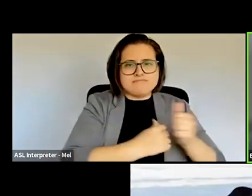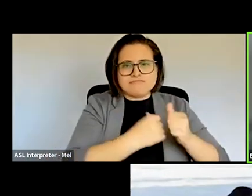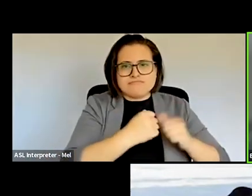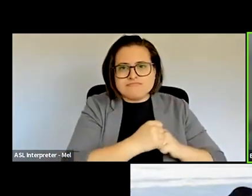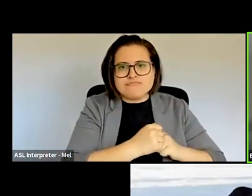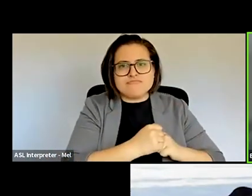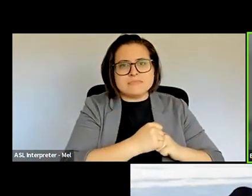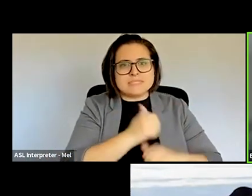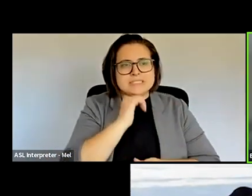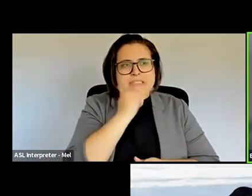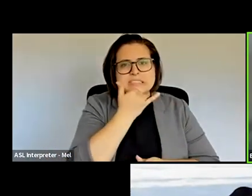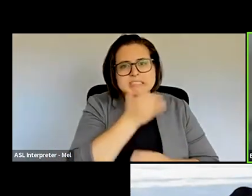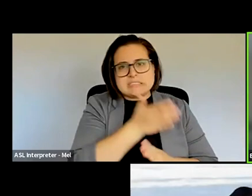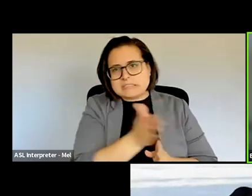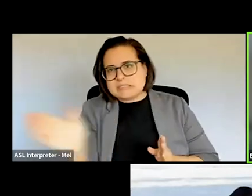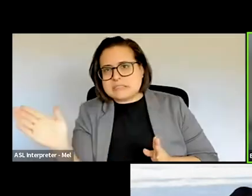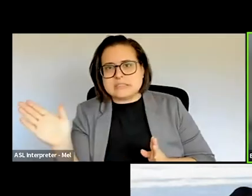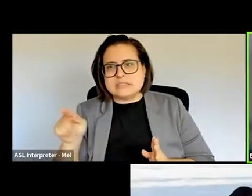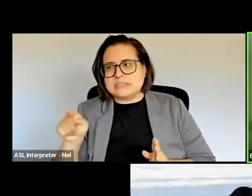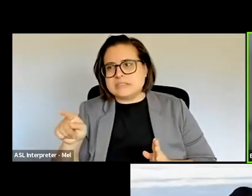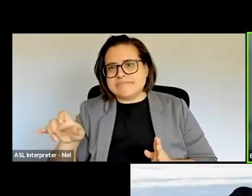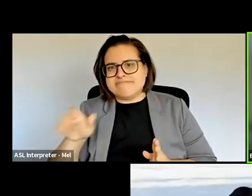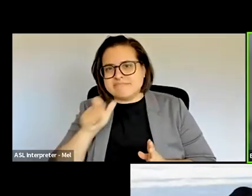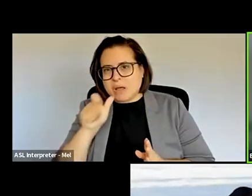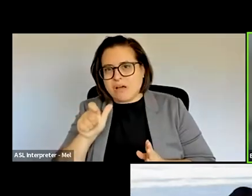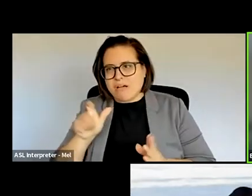technological resources towards unproductive and dangerous outcomes.